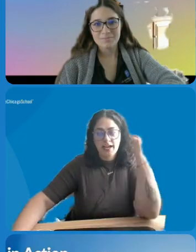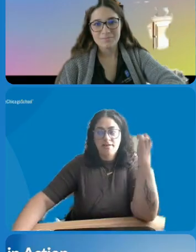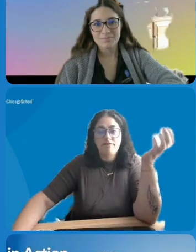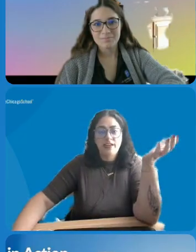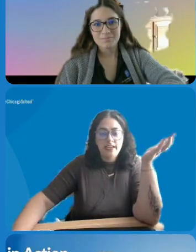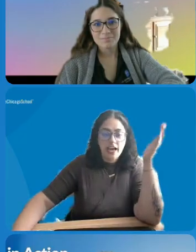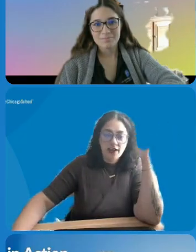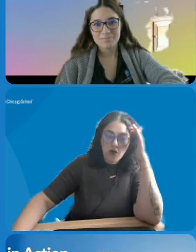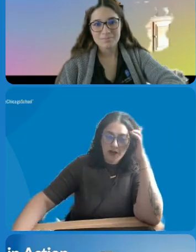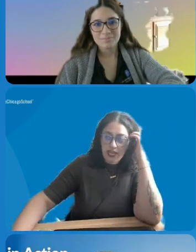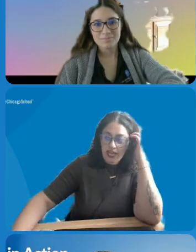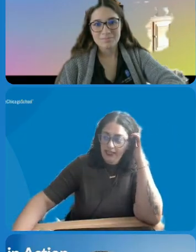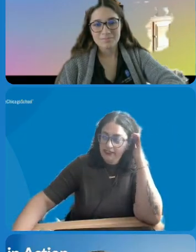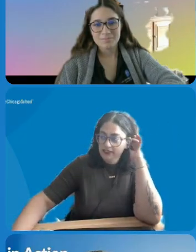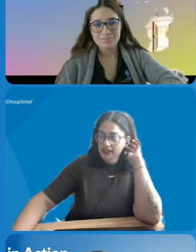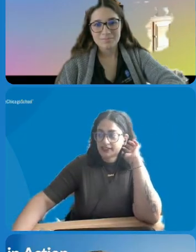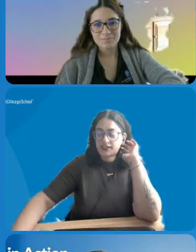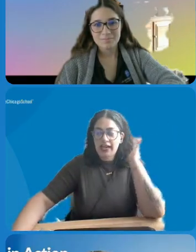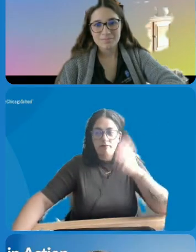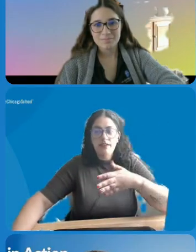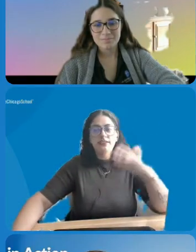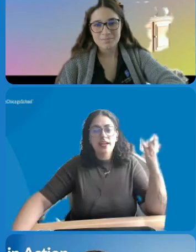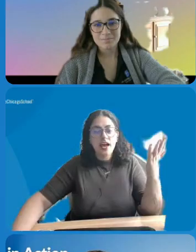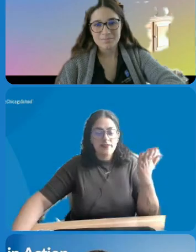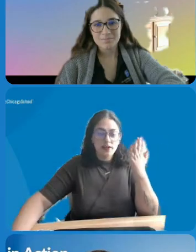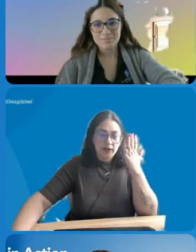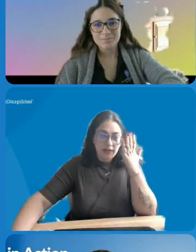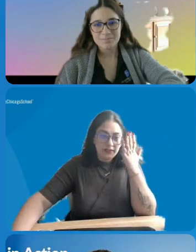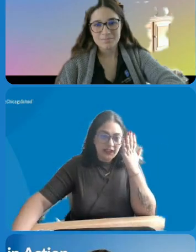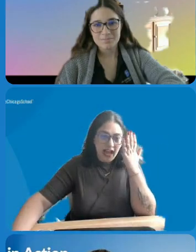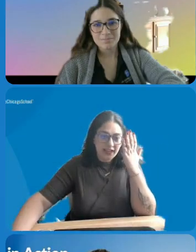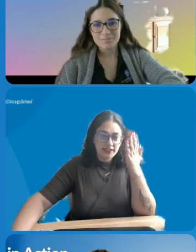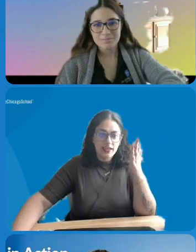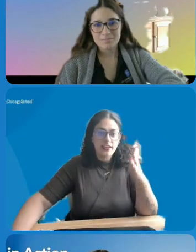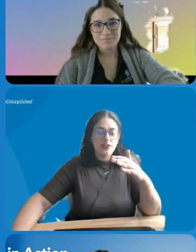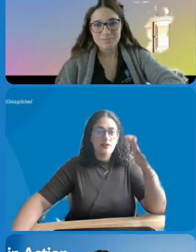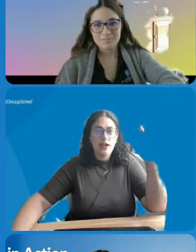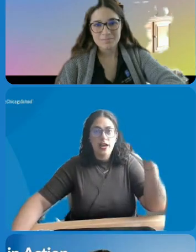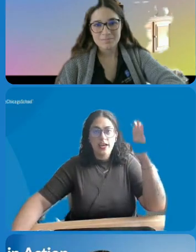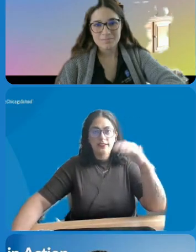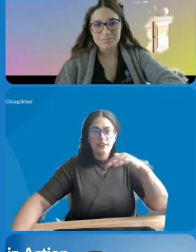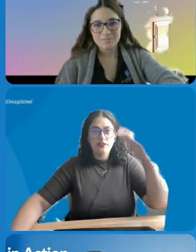of vignette or case assignments that you're able to ask it you know is